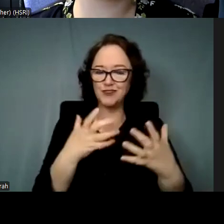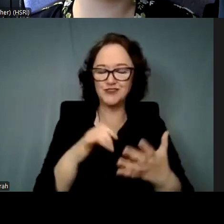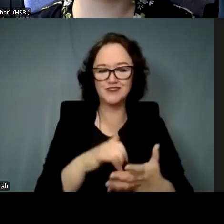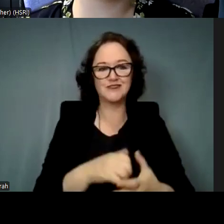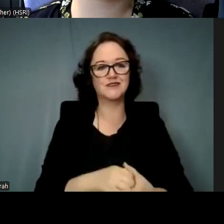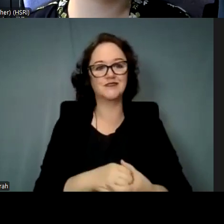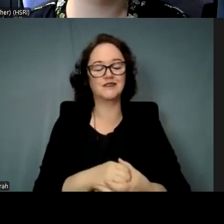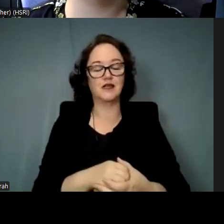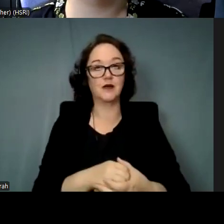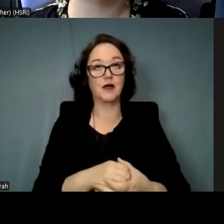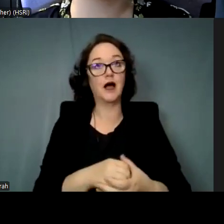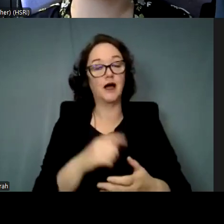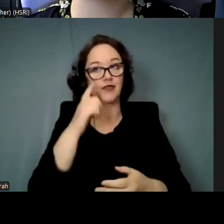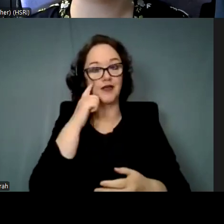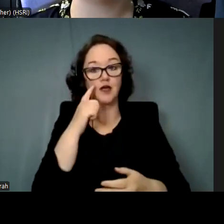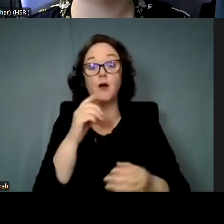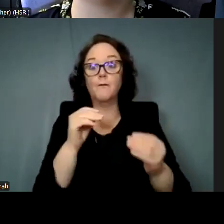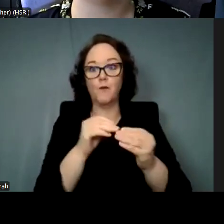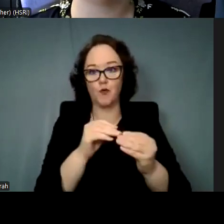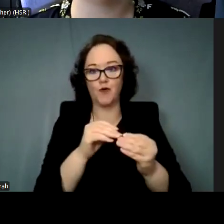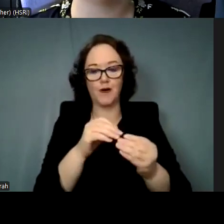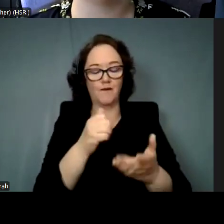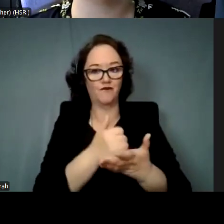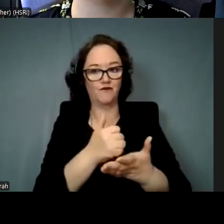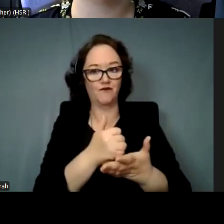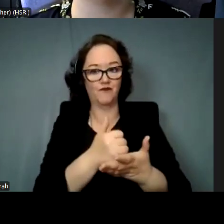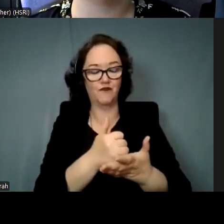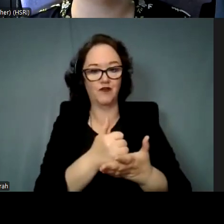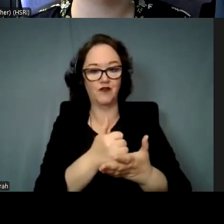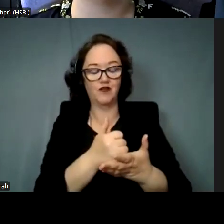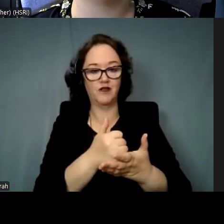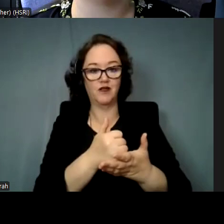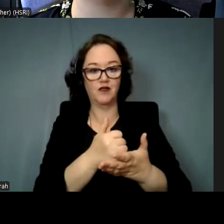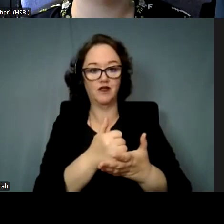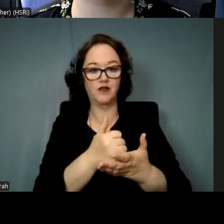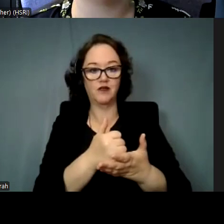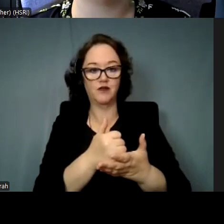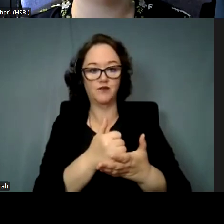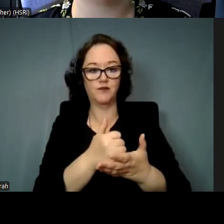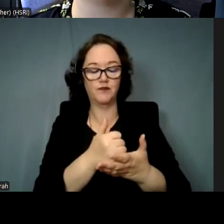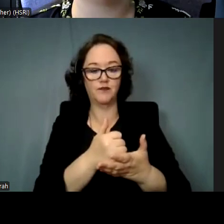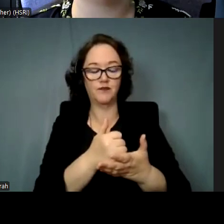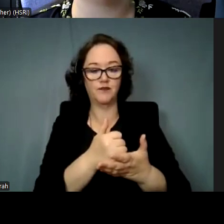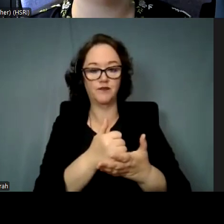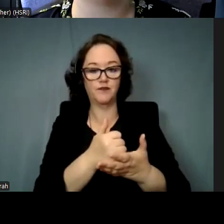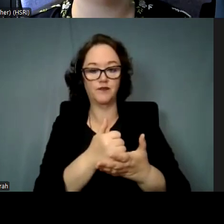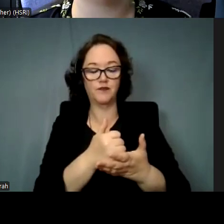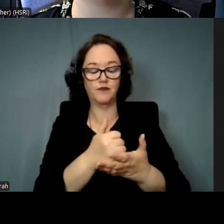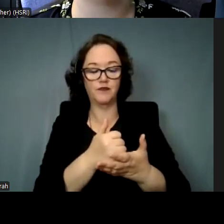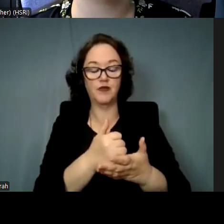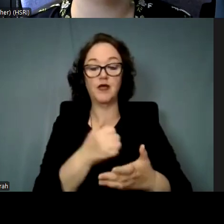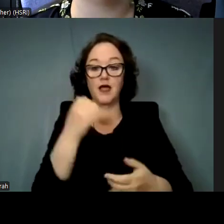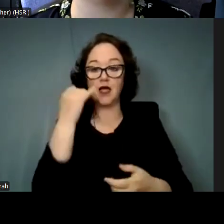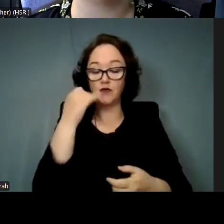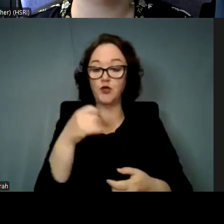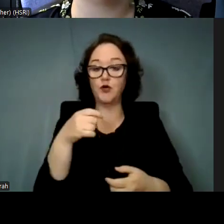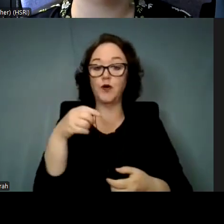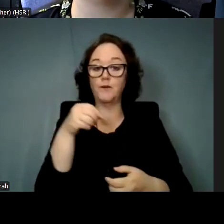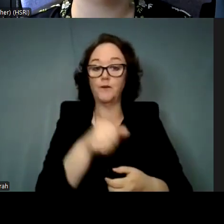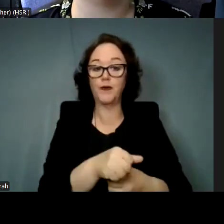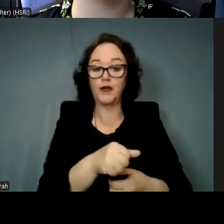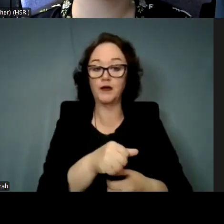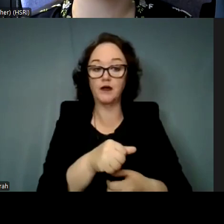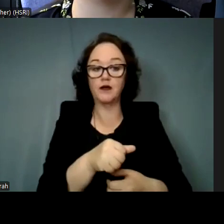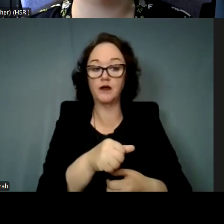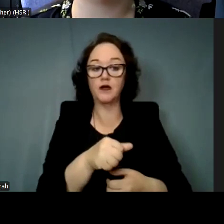helpful if you would help pay for a fence―because that makes